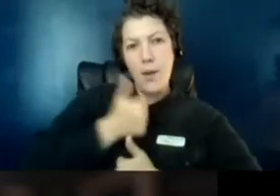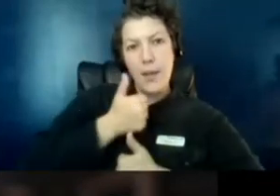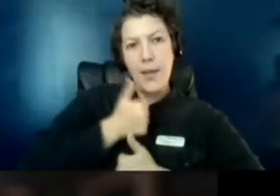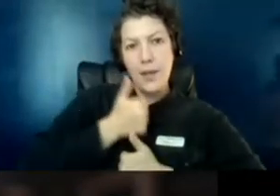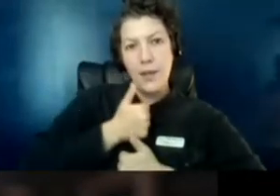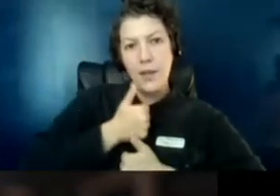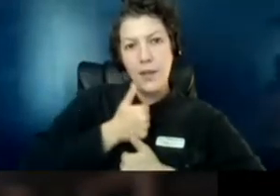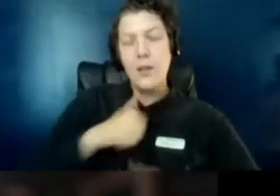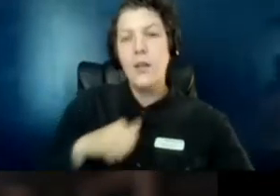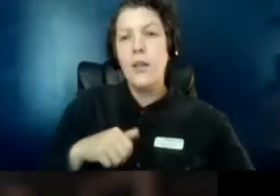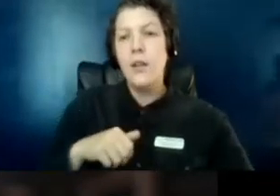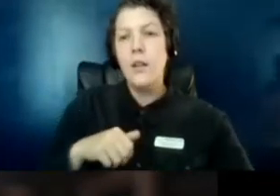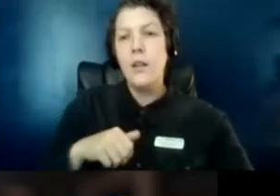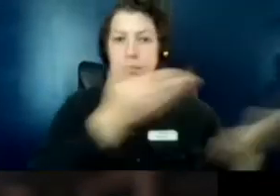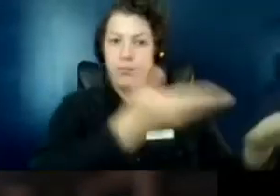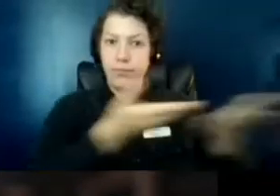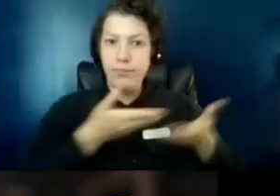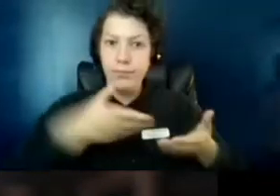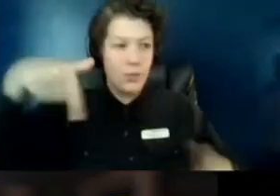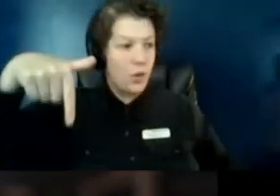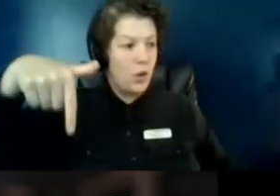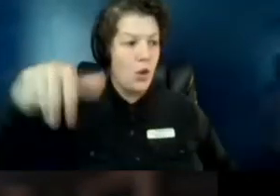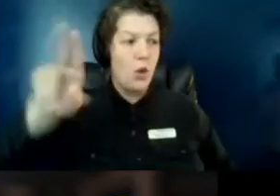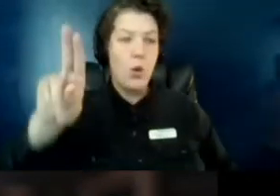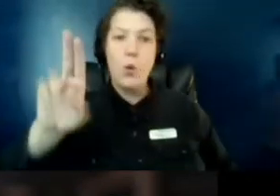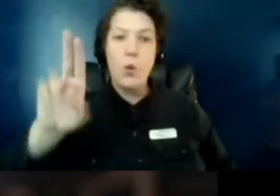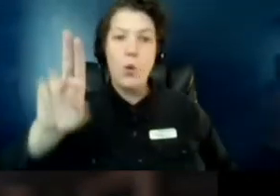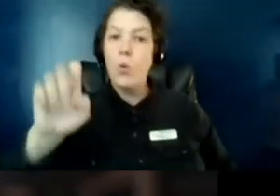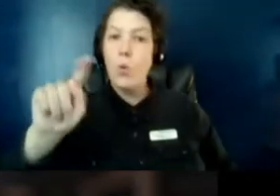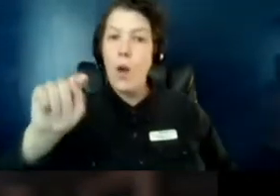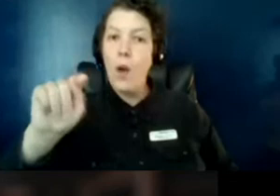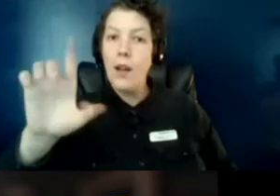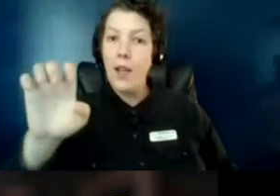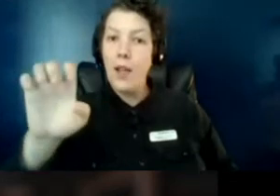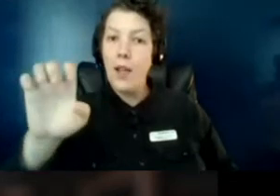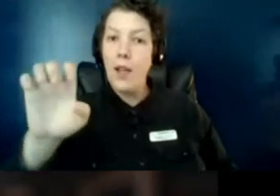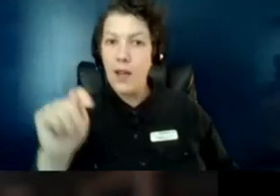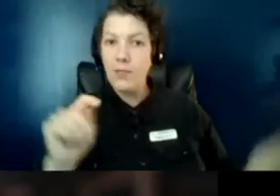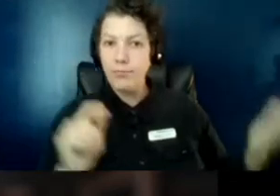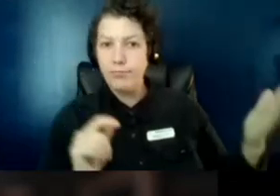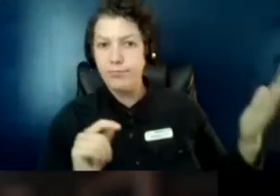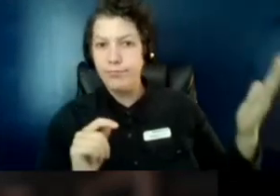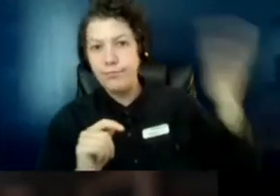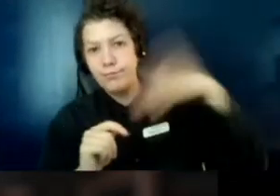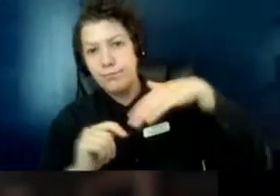were custom making everything, weapons and uniforms and all of these different things